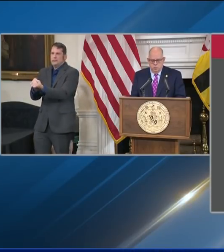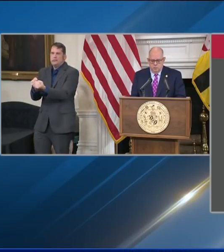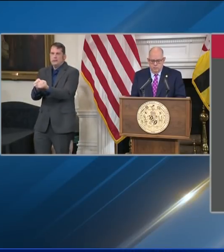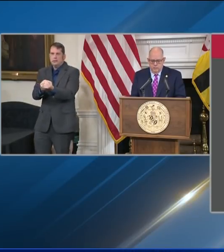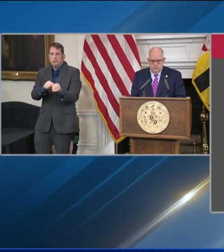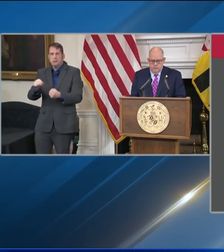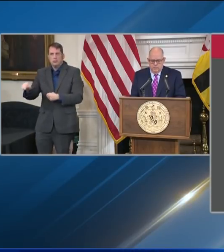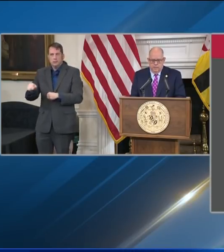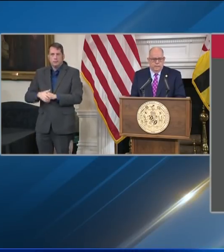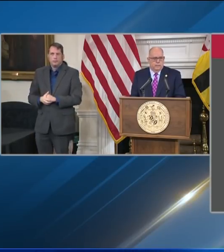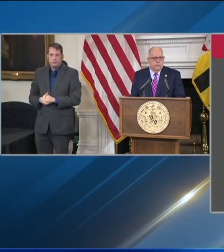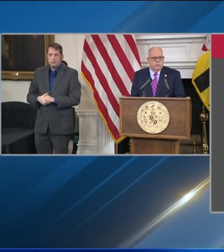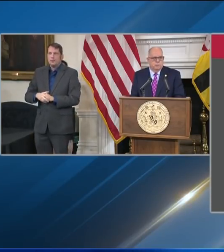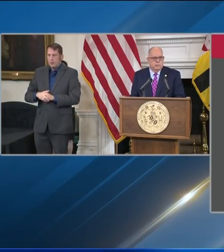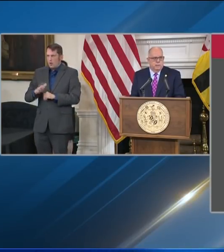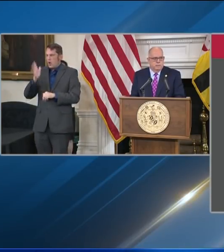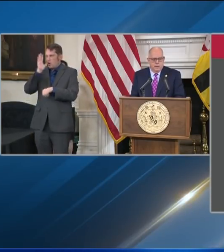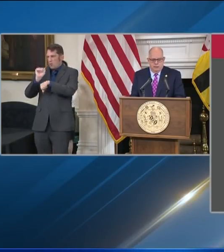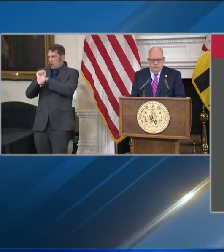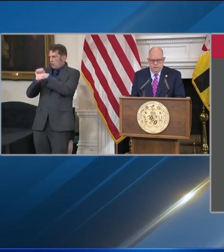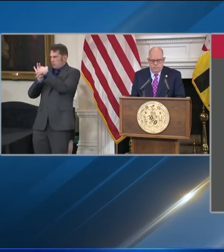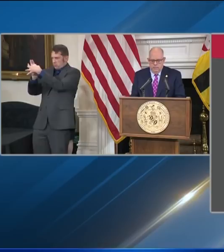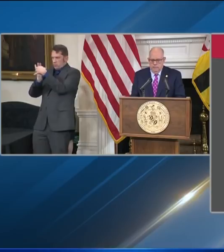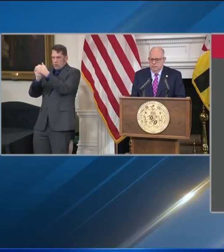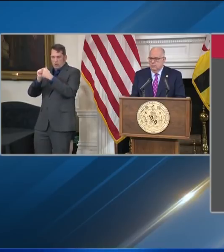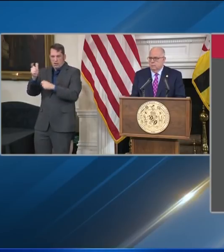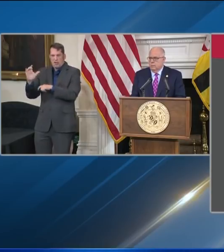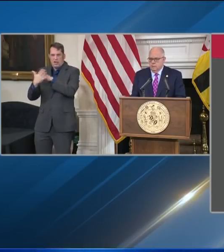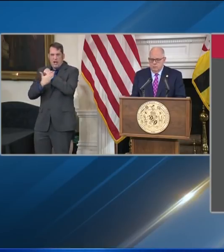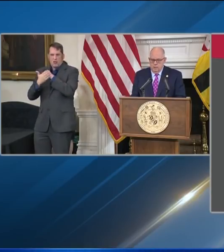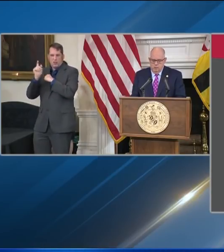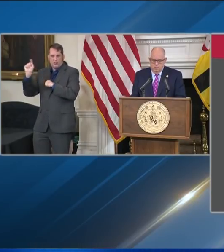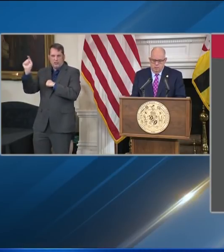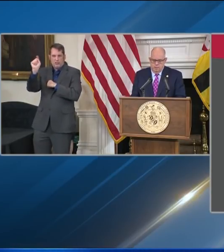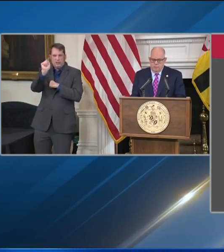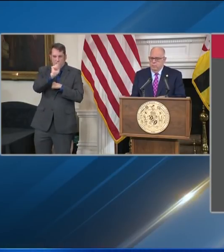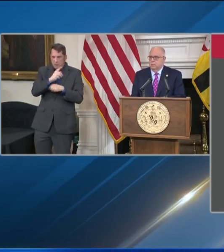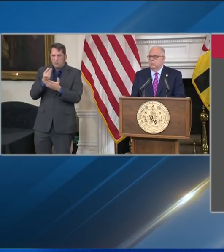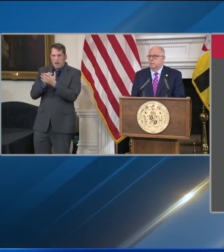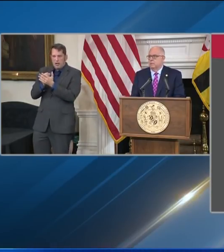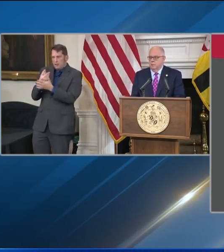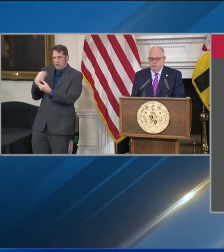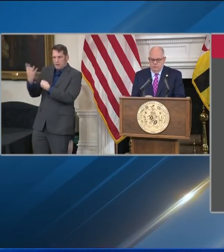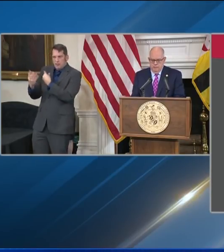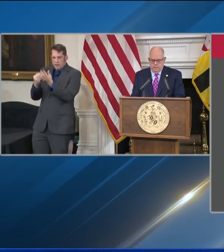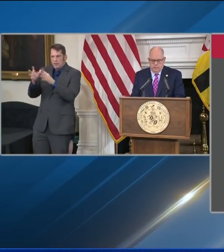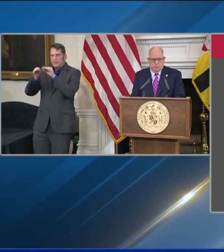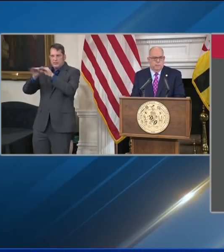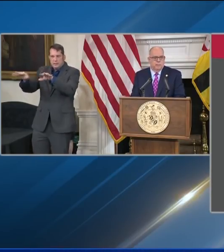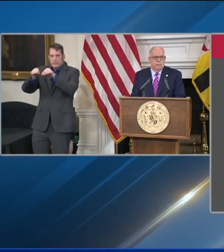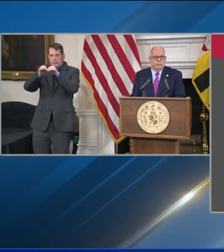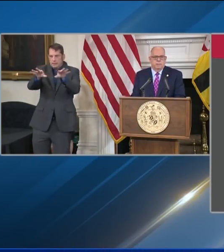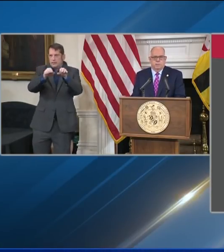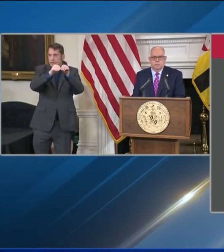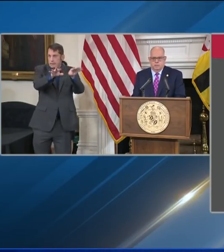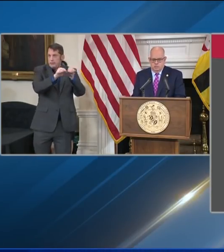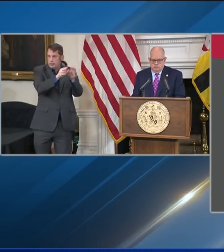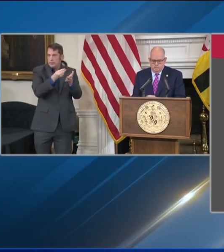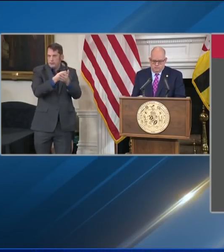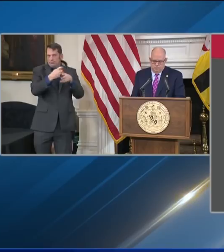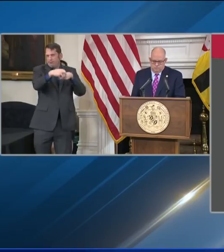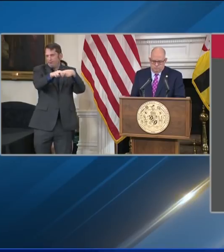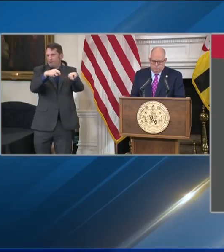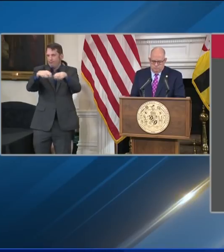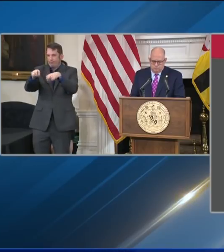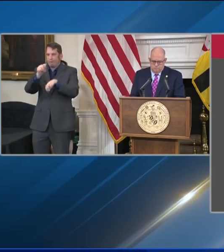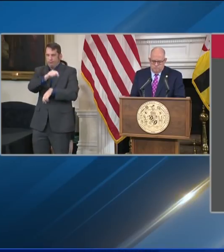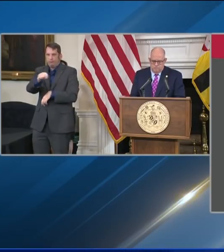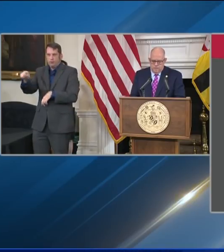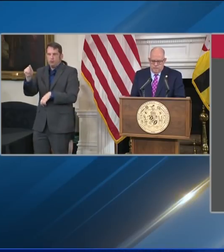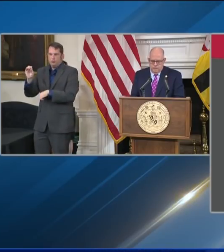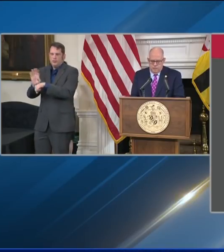TO WORK WITH OUR LOCAL JURISDICTIONS TO ENSURE THAT THEY GET THIS RELIEF OUT IMMEDIATELY TO RESTAURANT OWNERS AND OTHER BUSINESSES WHO ARE DESPERATELY IN NEED OF